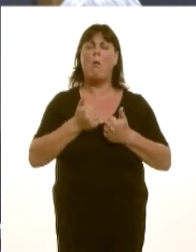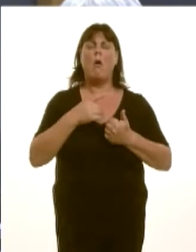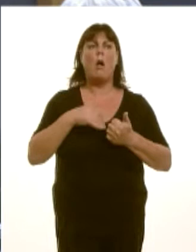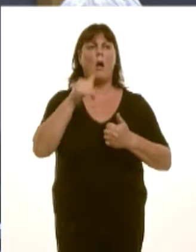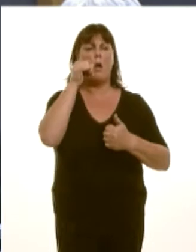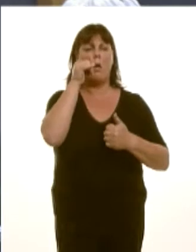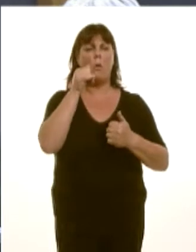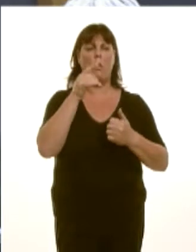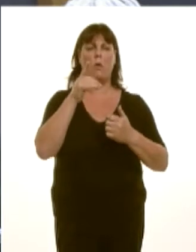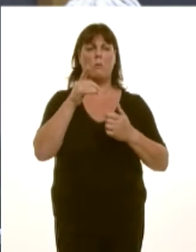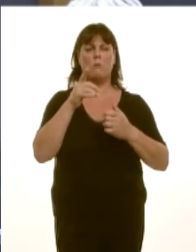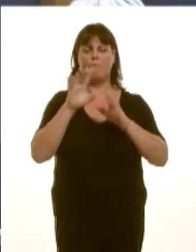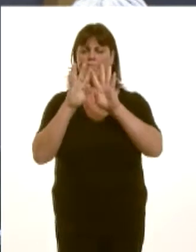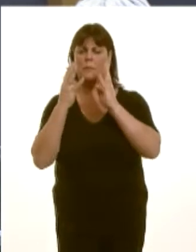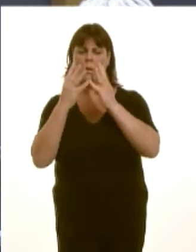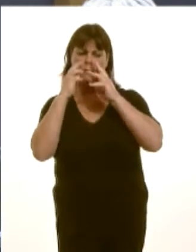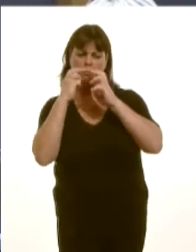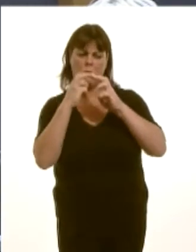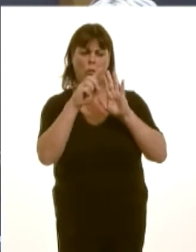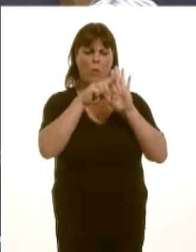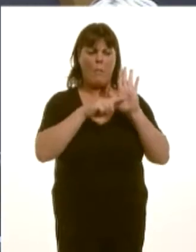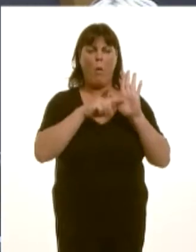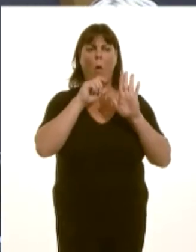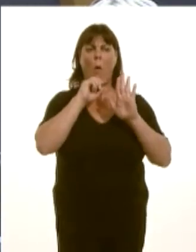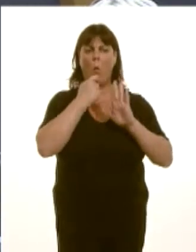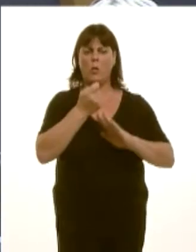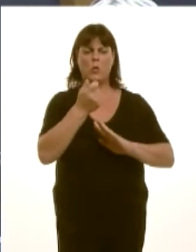that review, is due to report in the autumn—if not, indeed, this month.